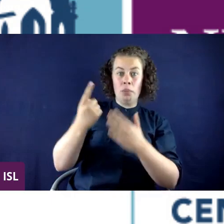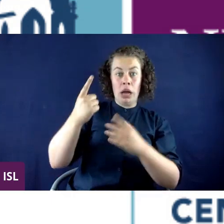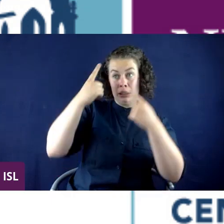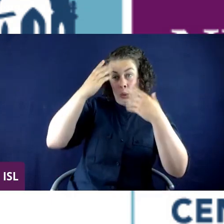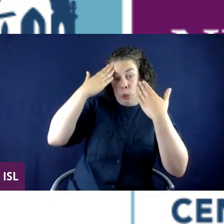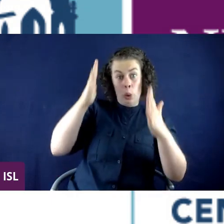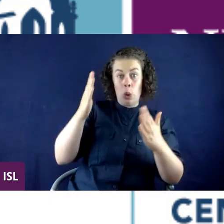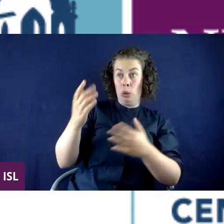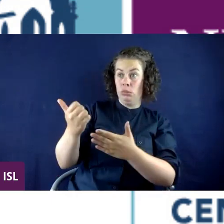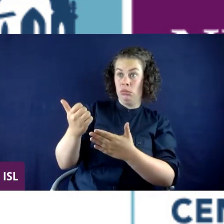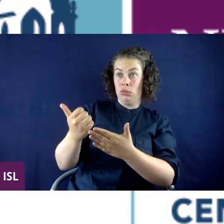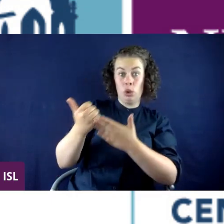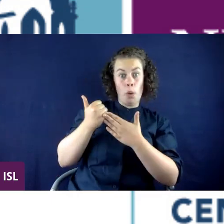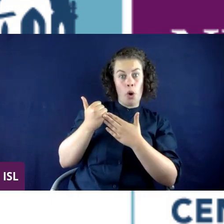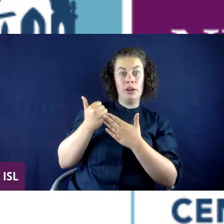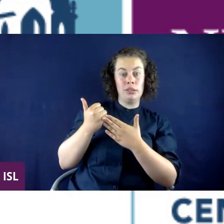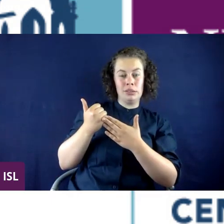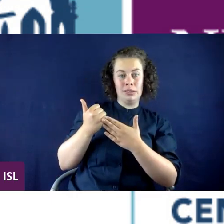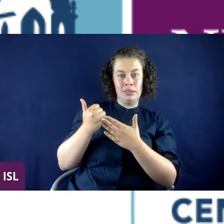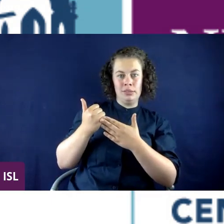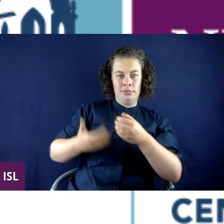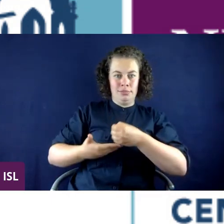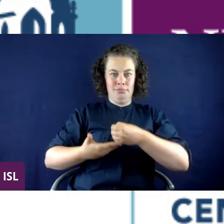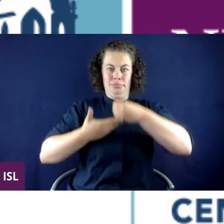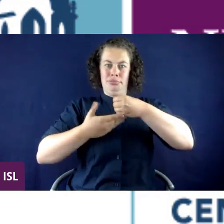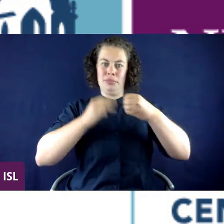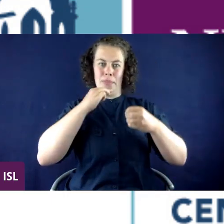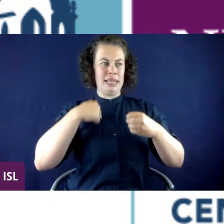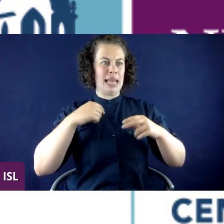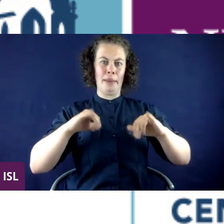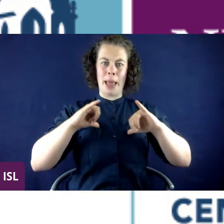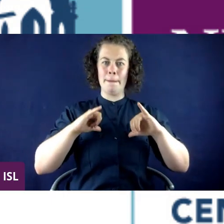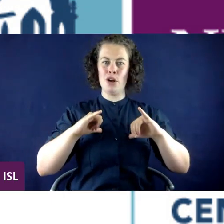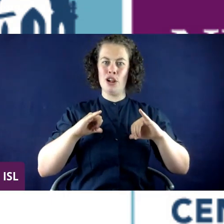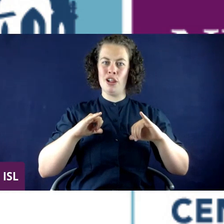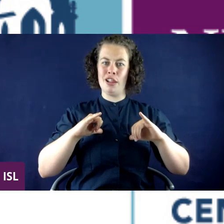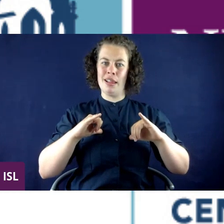It is the kindness of strangers that gives me agency and dignity and autonomy within certain